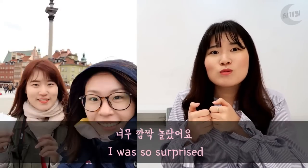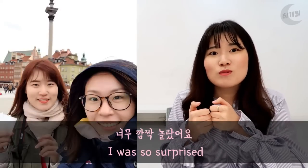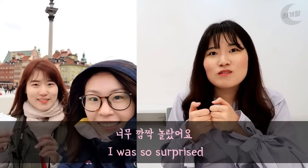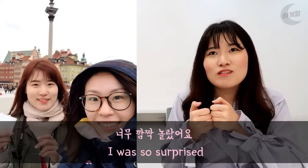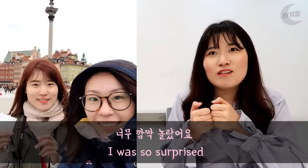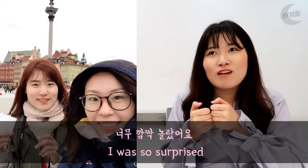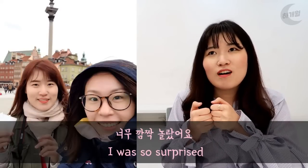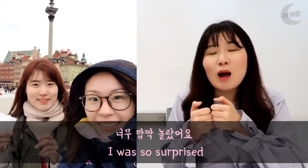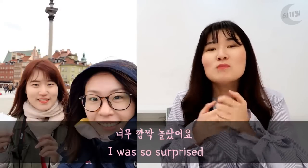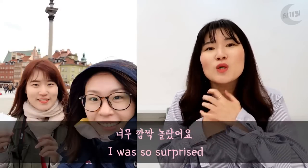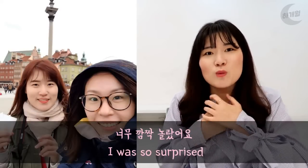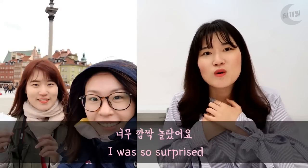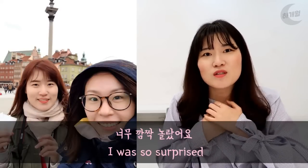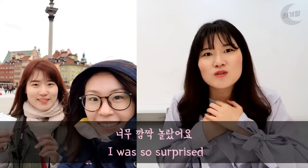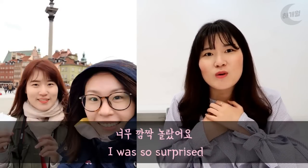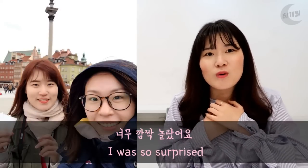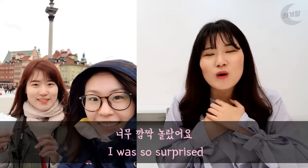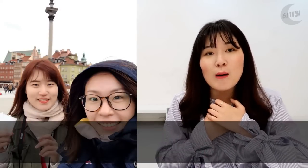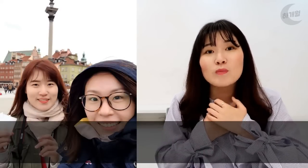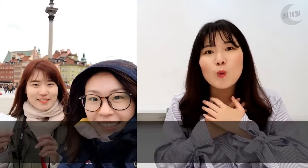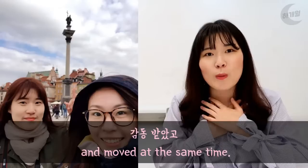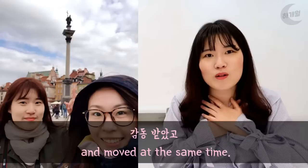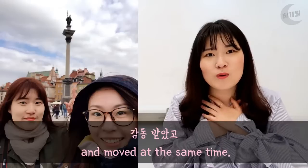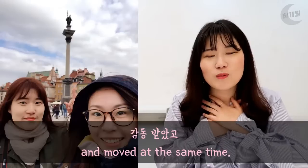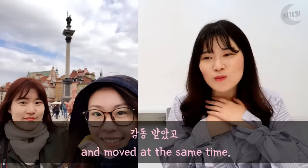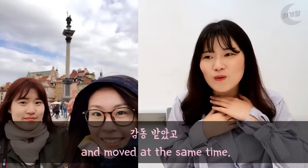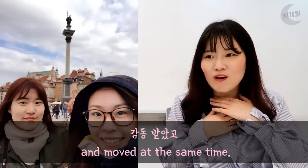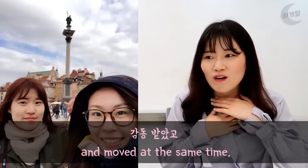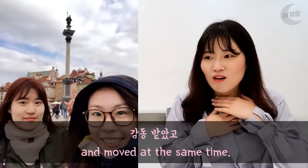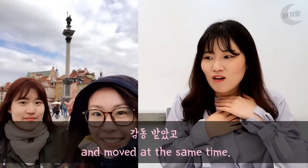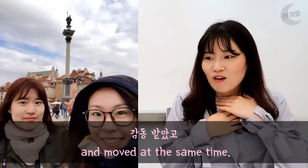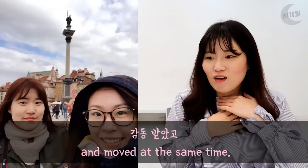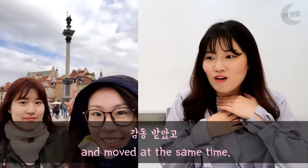I was so surprised and moved at the same time.